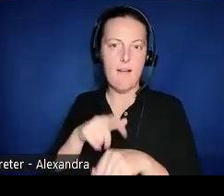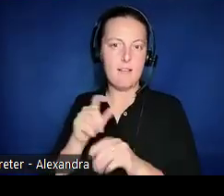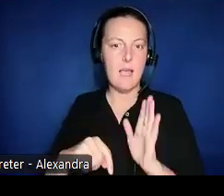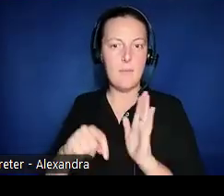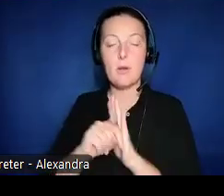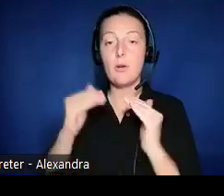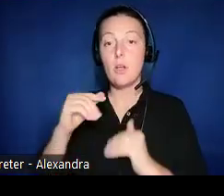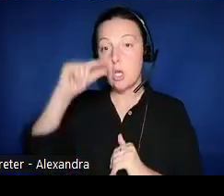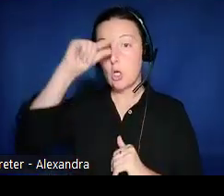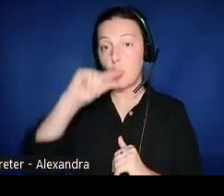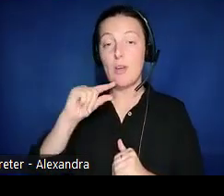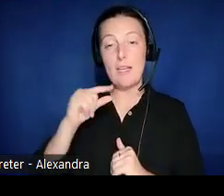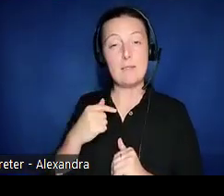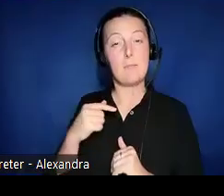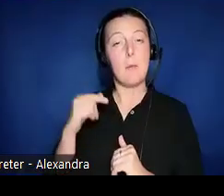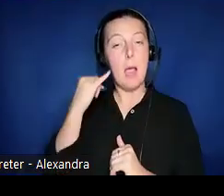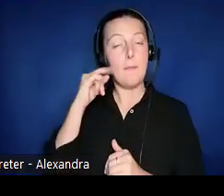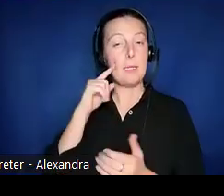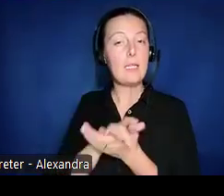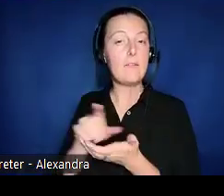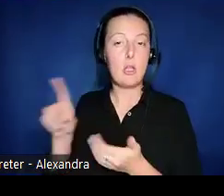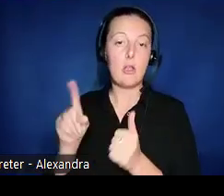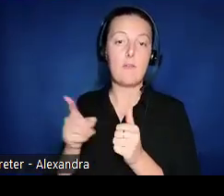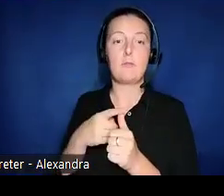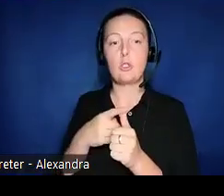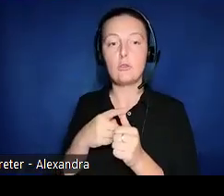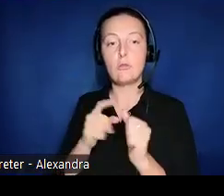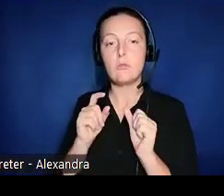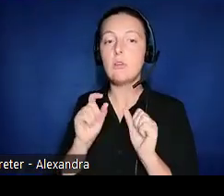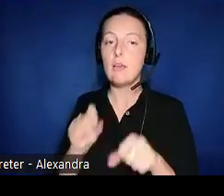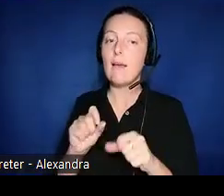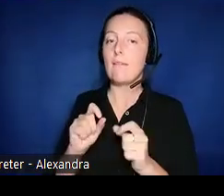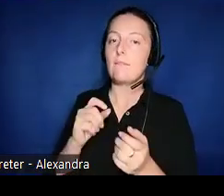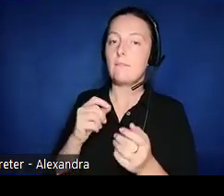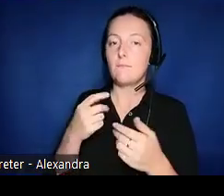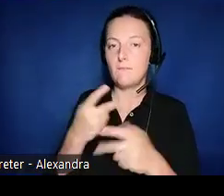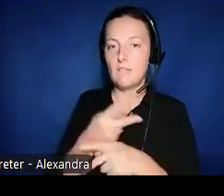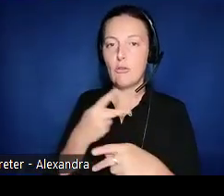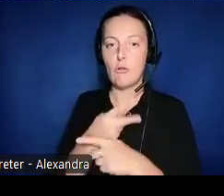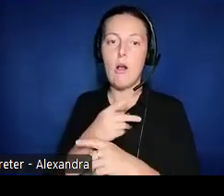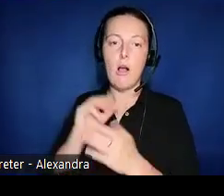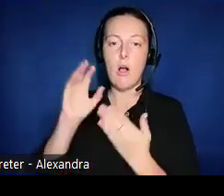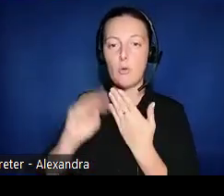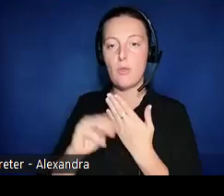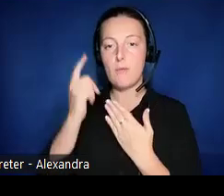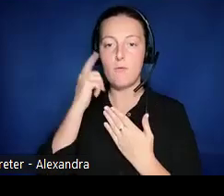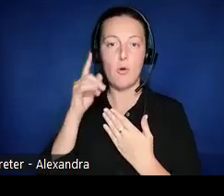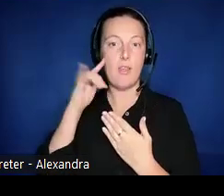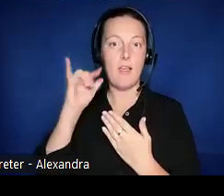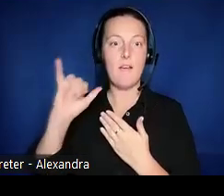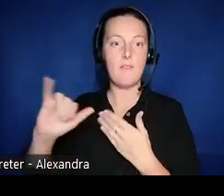algorithm that can give you uh sort of infinite digits of pi the longer you go.